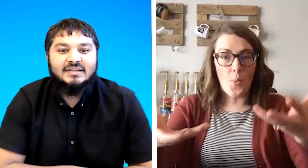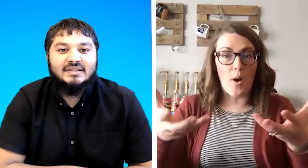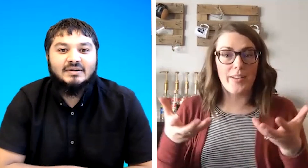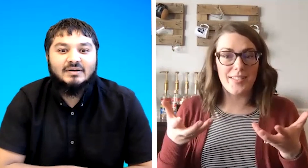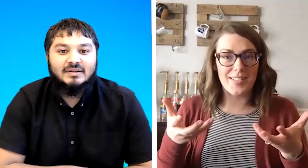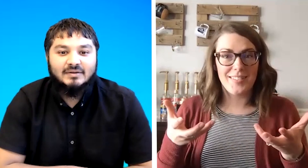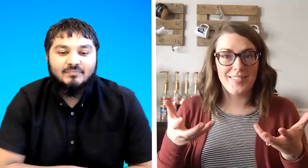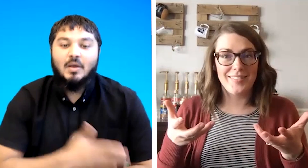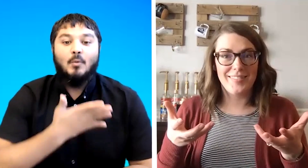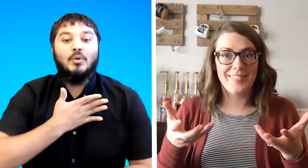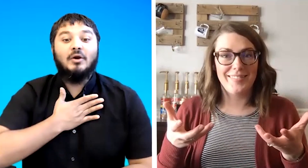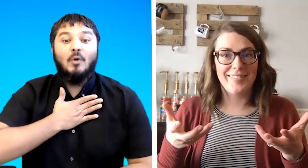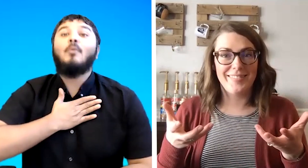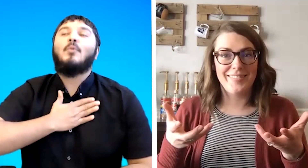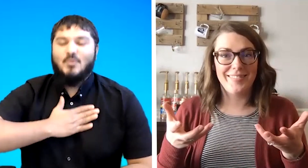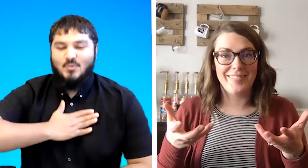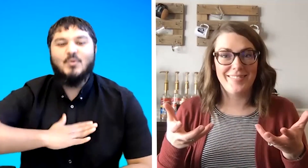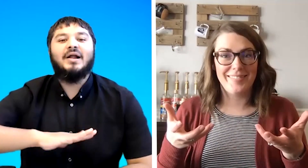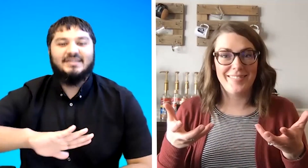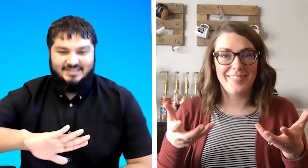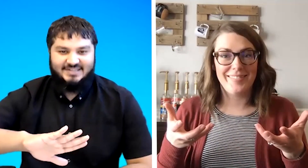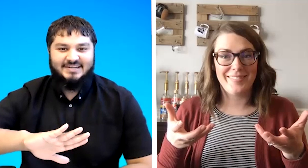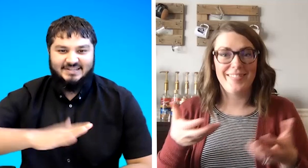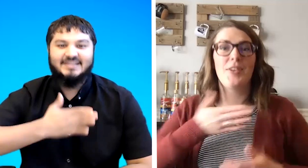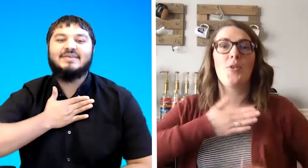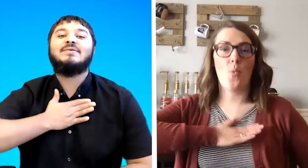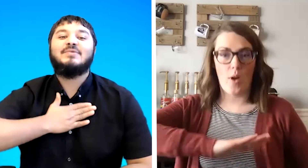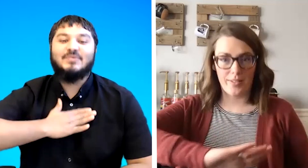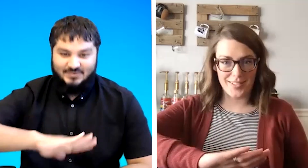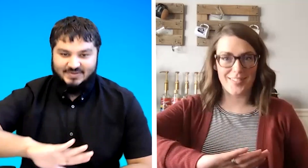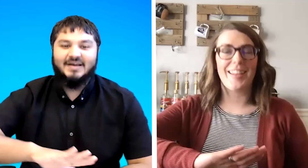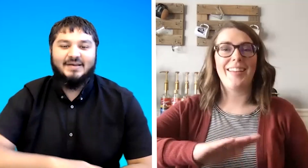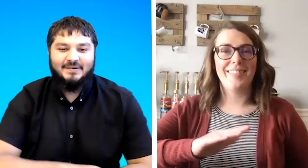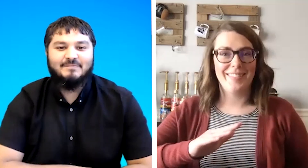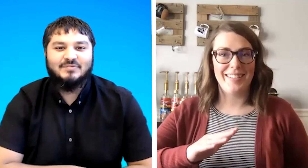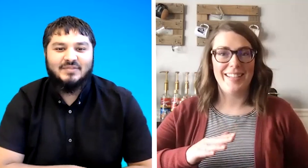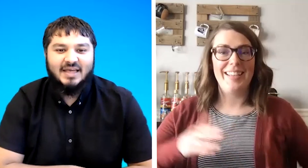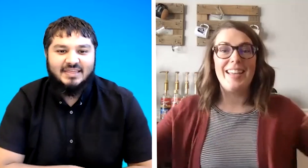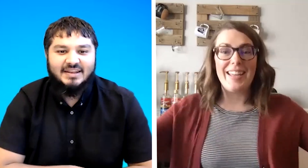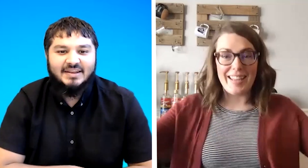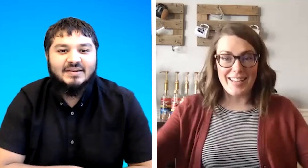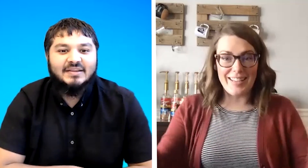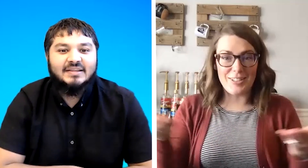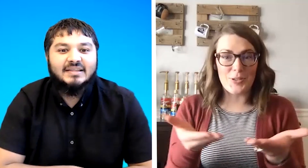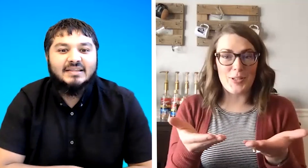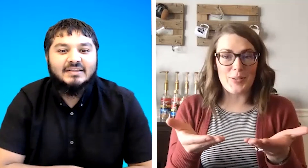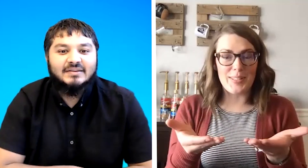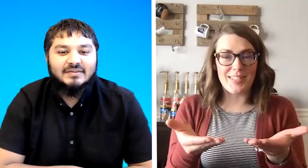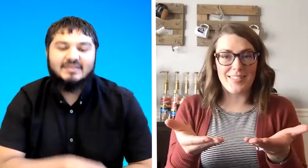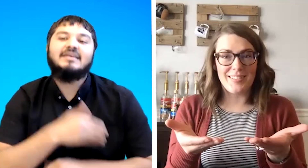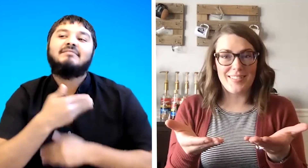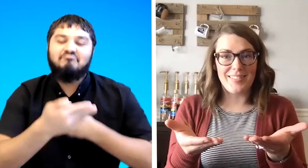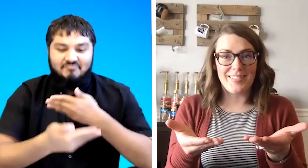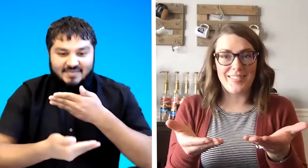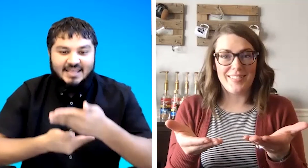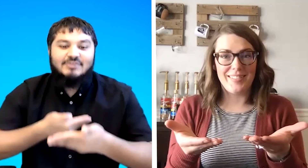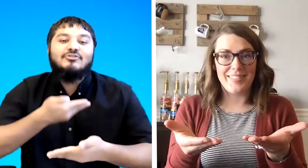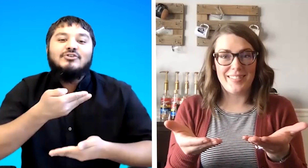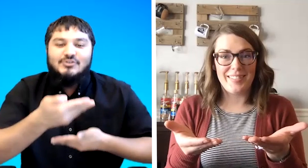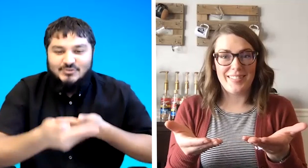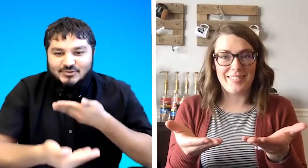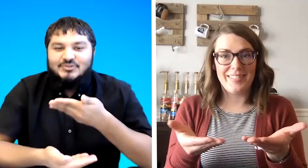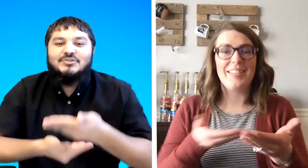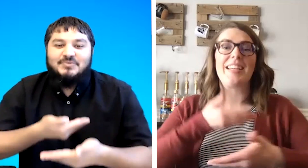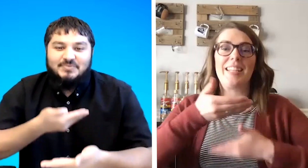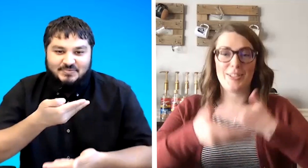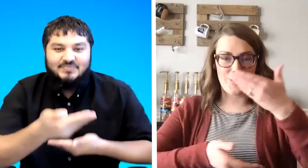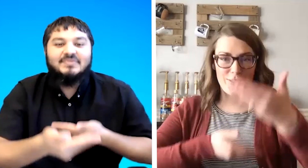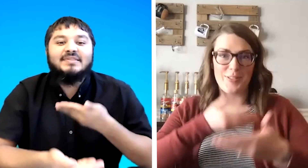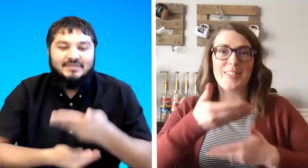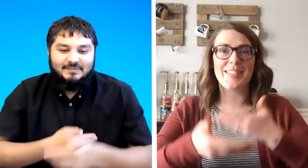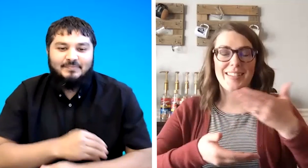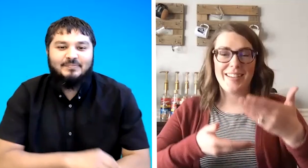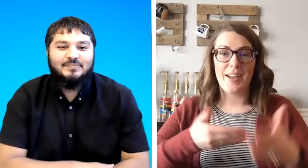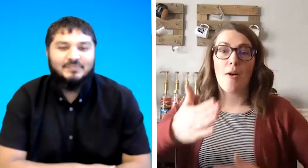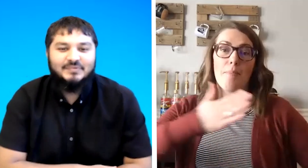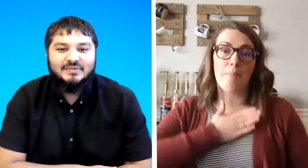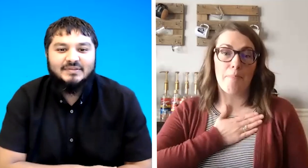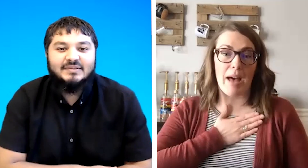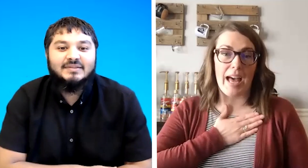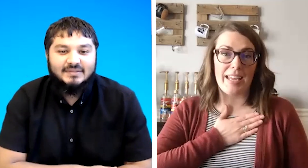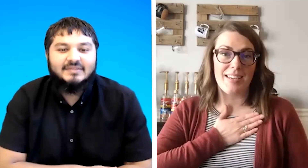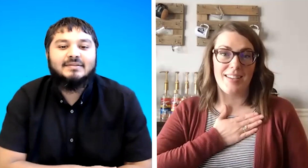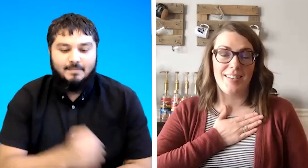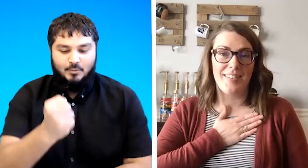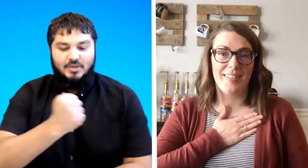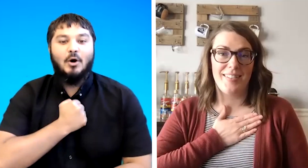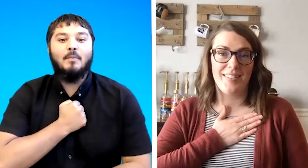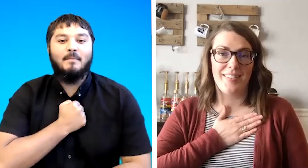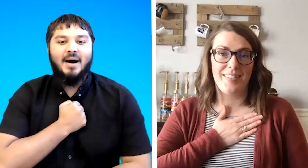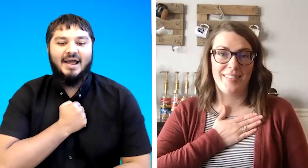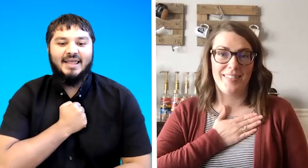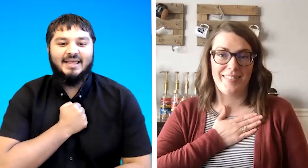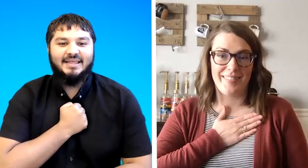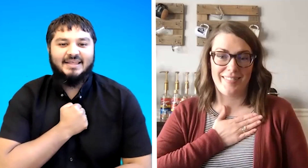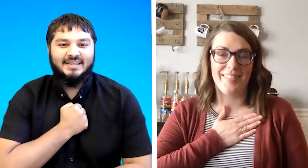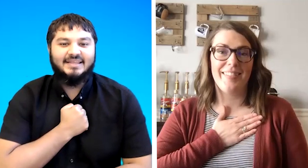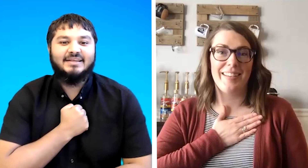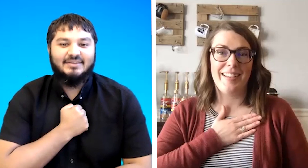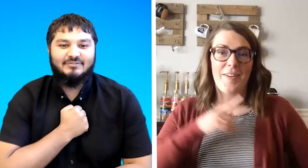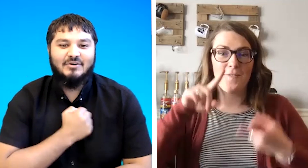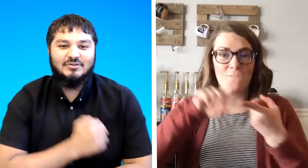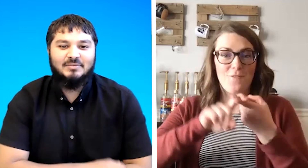want we go want one okay and then introduce introduce introduce my we call my very similar